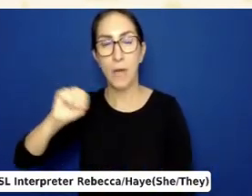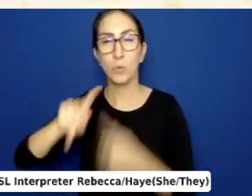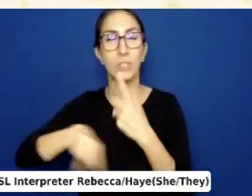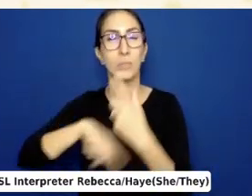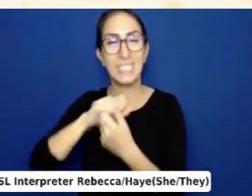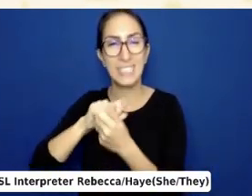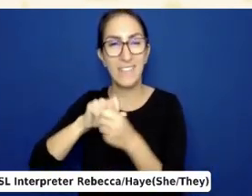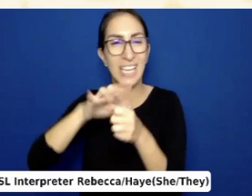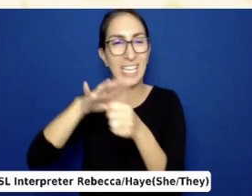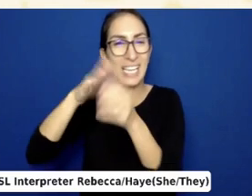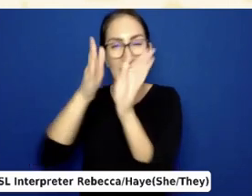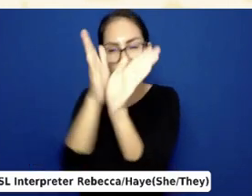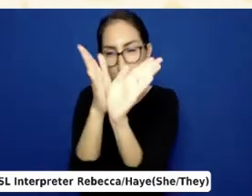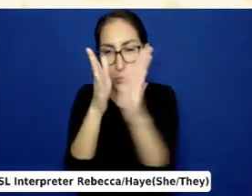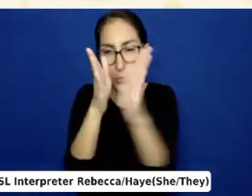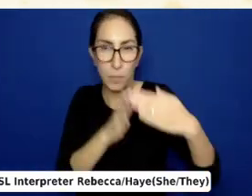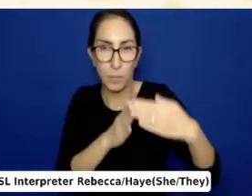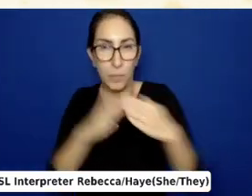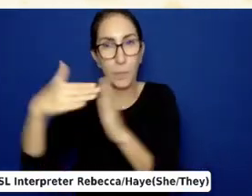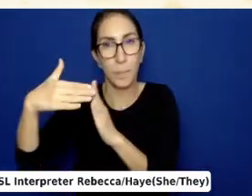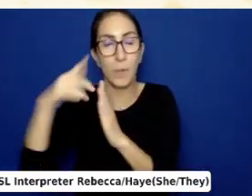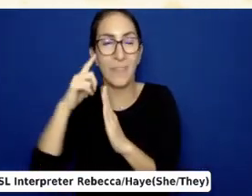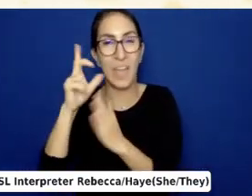that were designed for each of the colors.